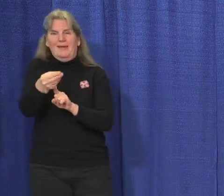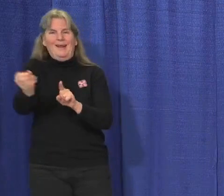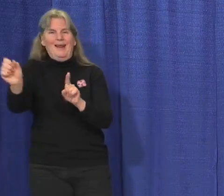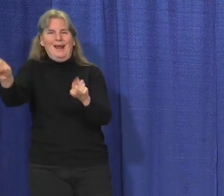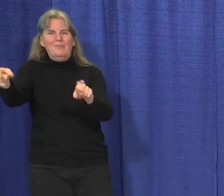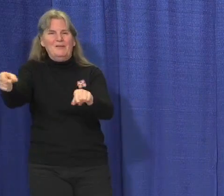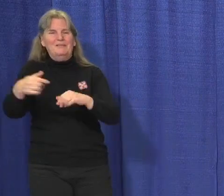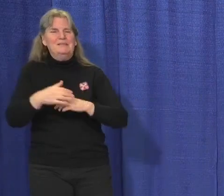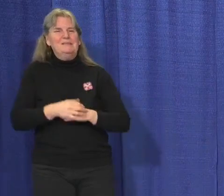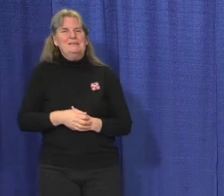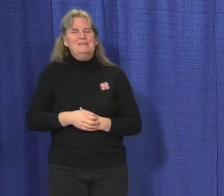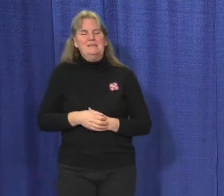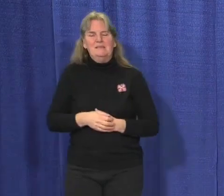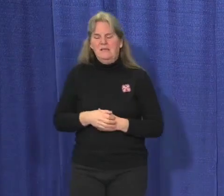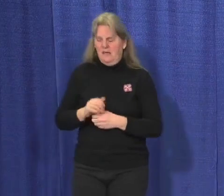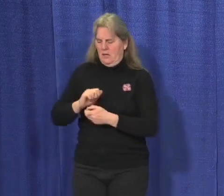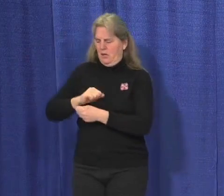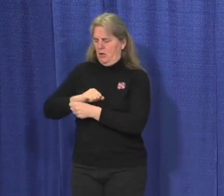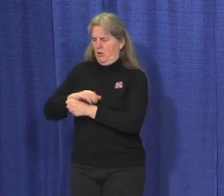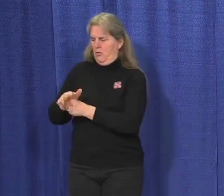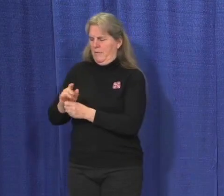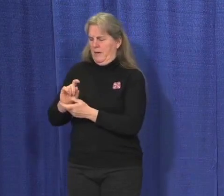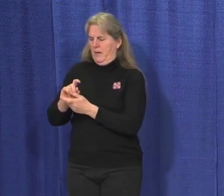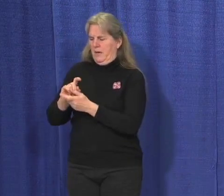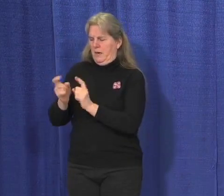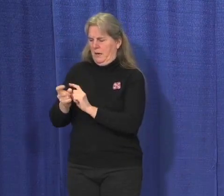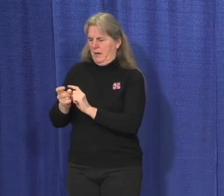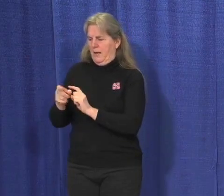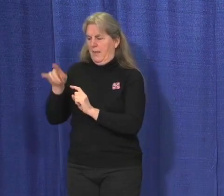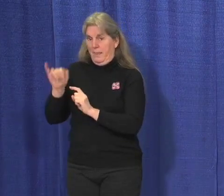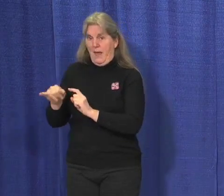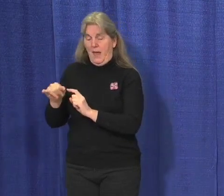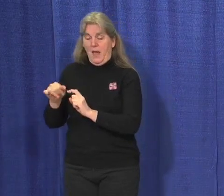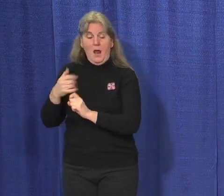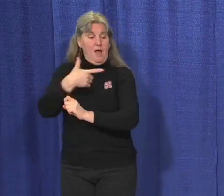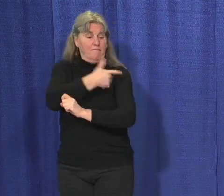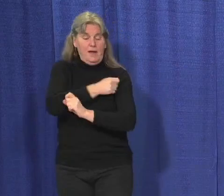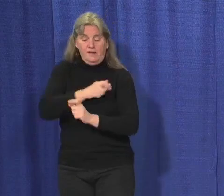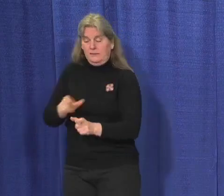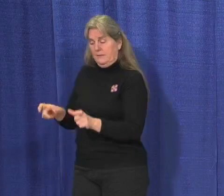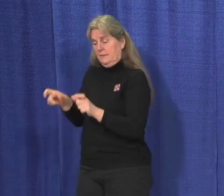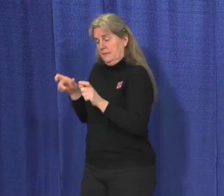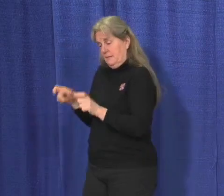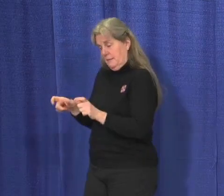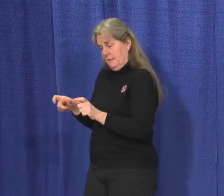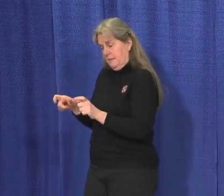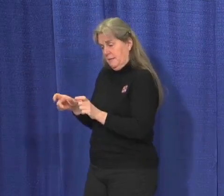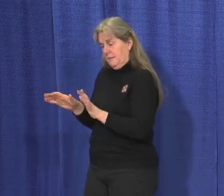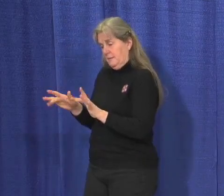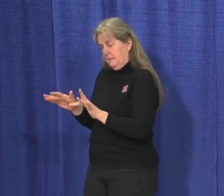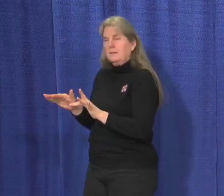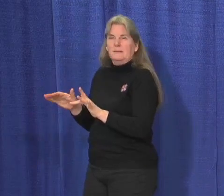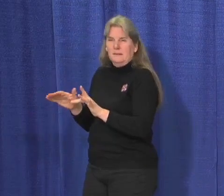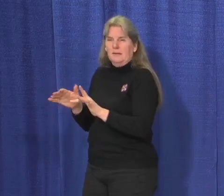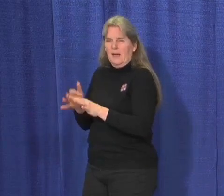The behaviour of a variant and how effective the vaccine is against them are to watch while key factors that will be